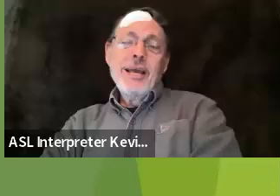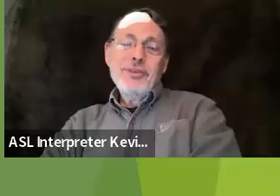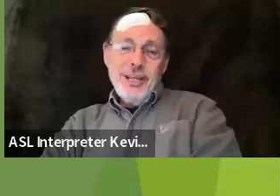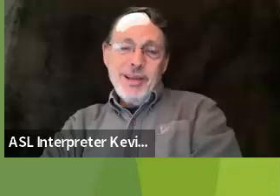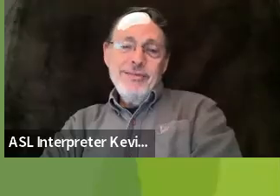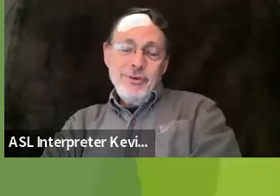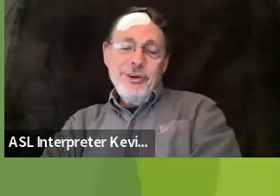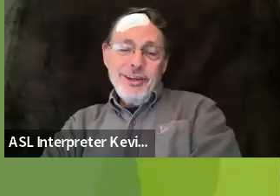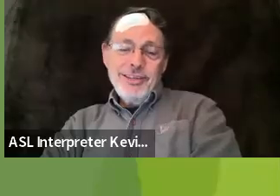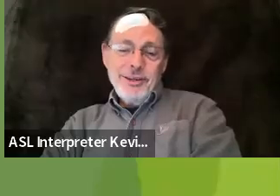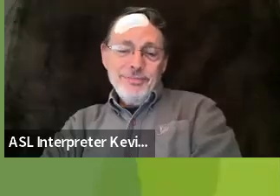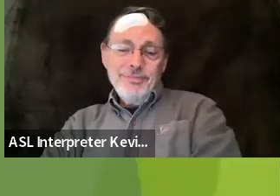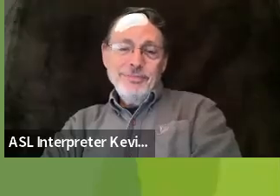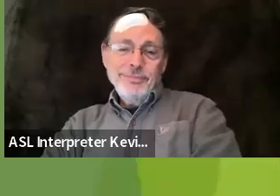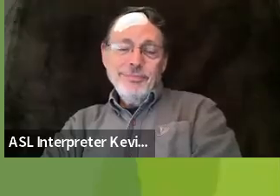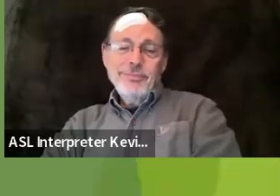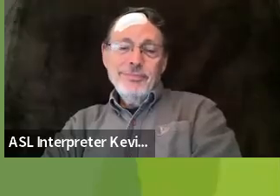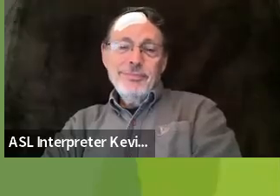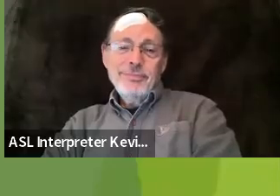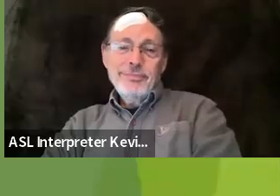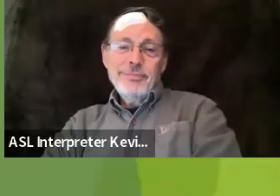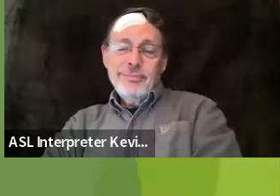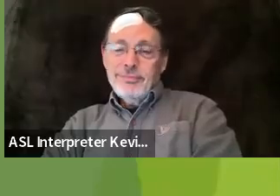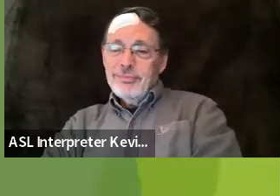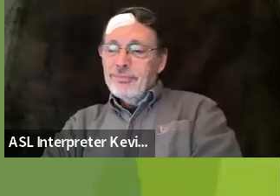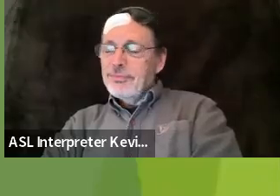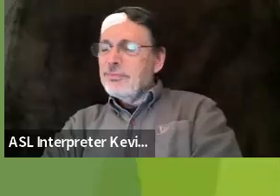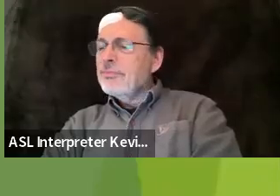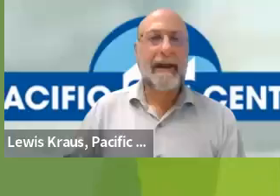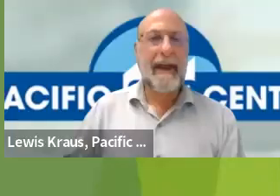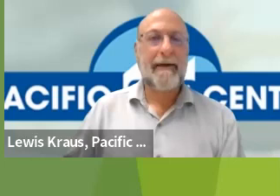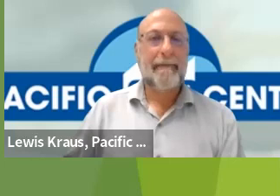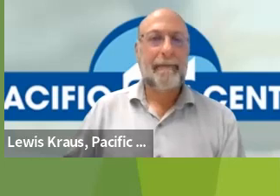Go ahead, Gay.